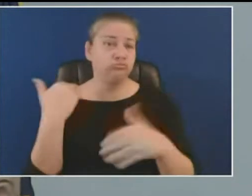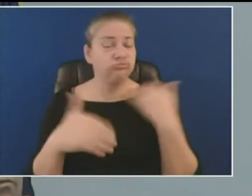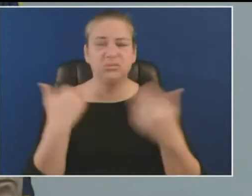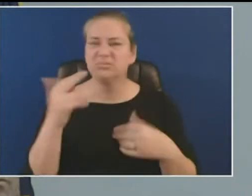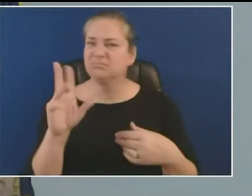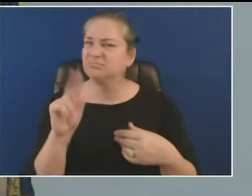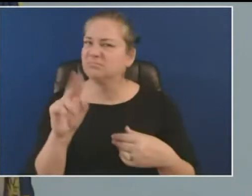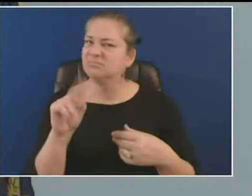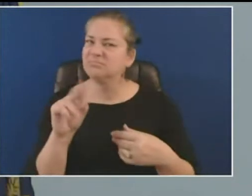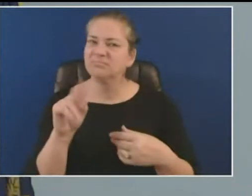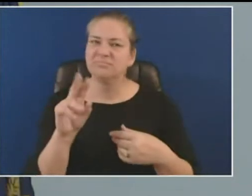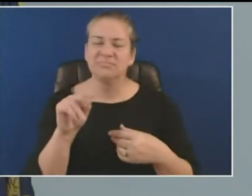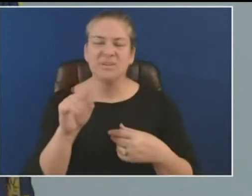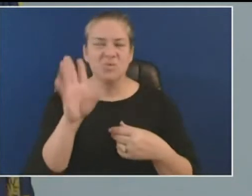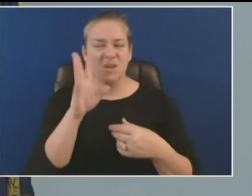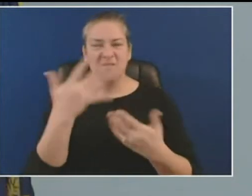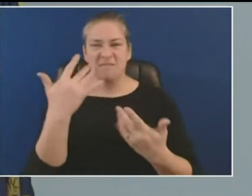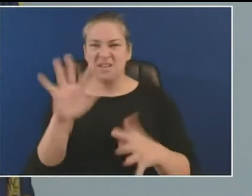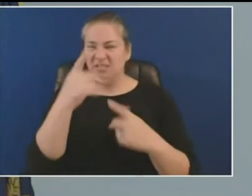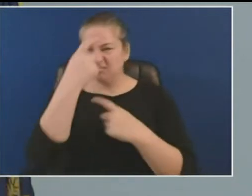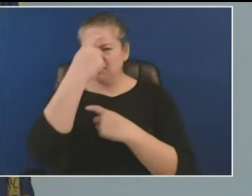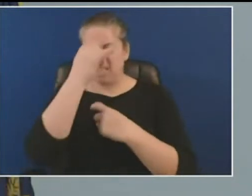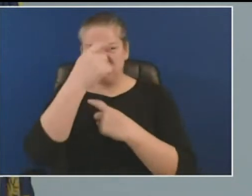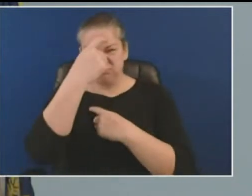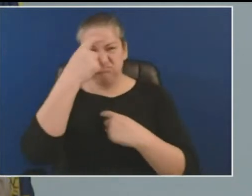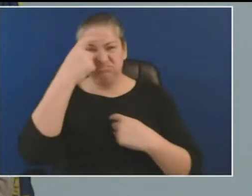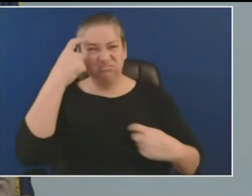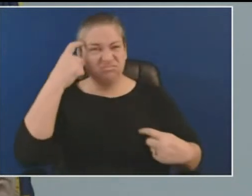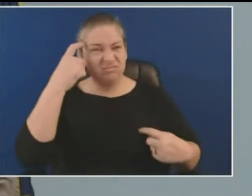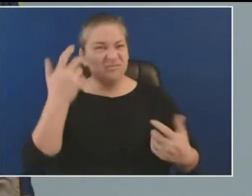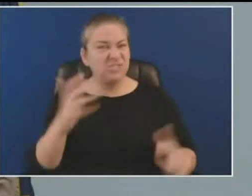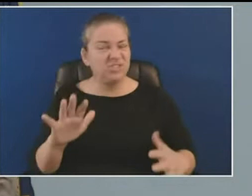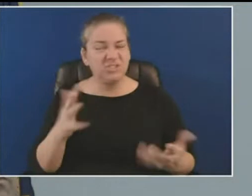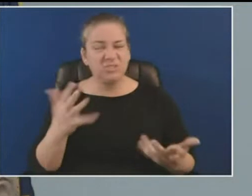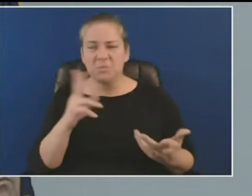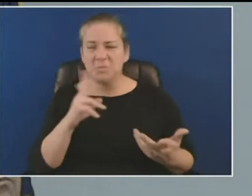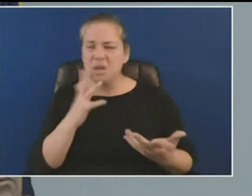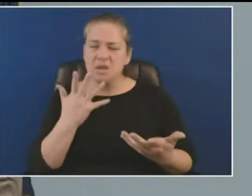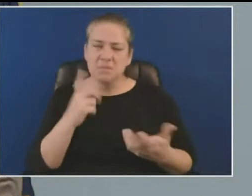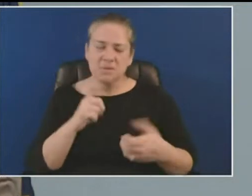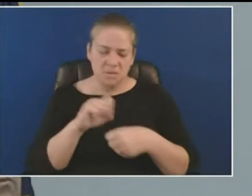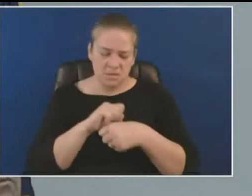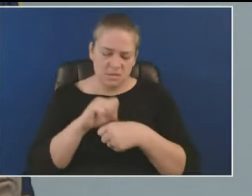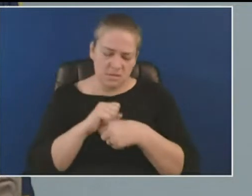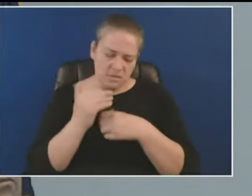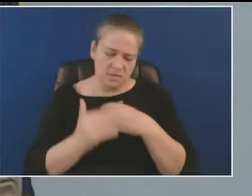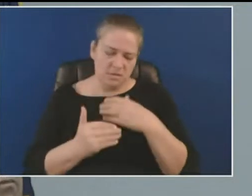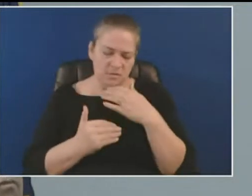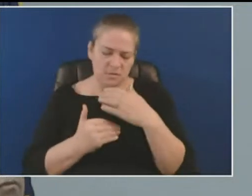or have seen at these sites. So I want everybody to take care of themselves so that you know we will